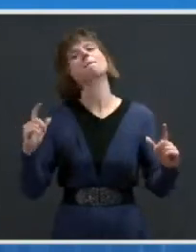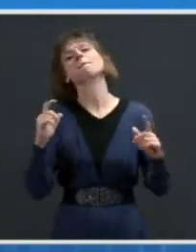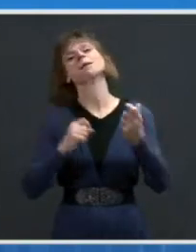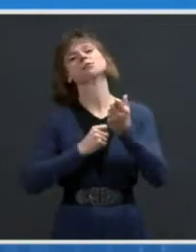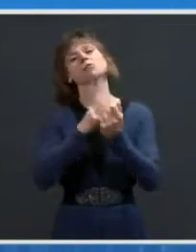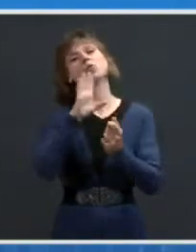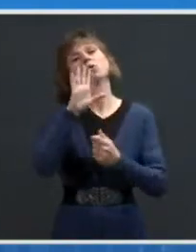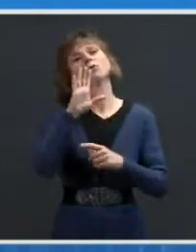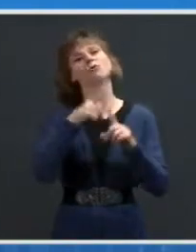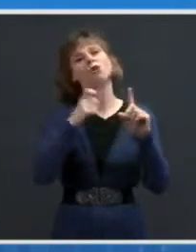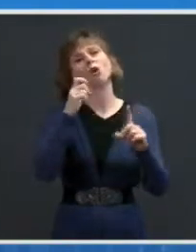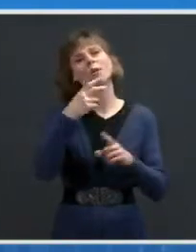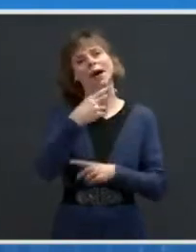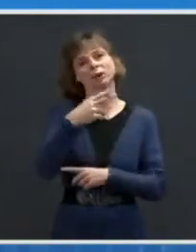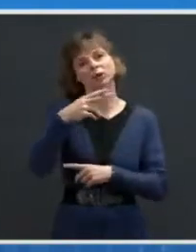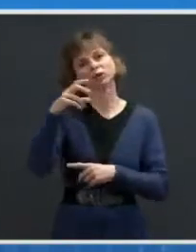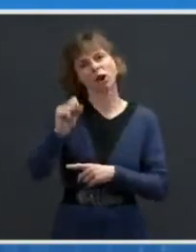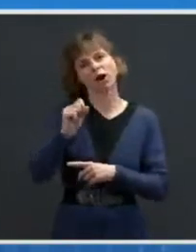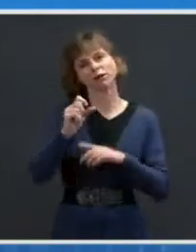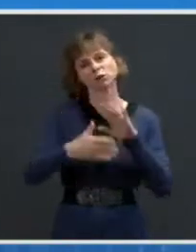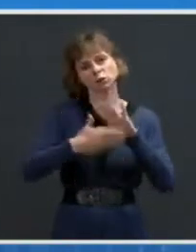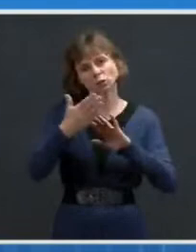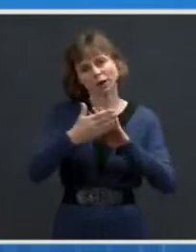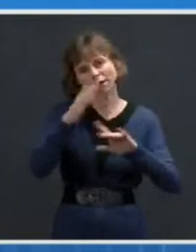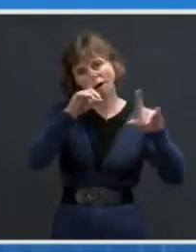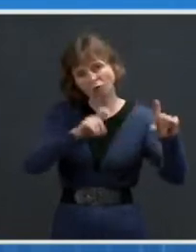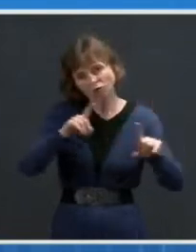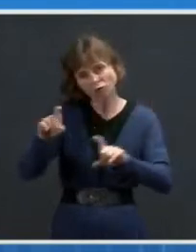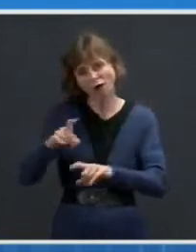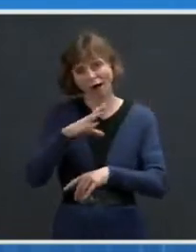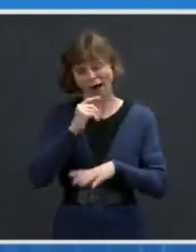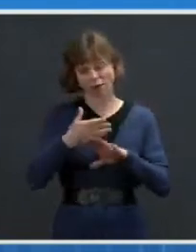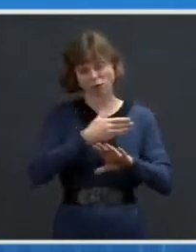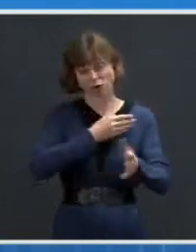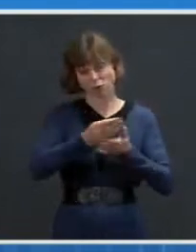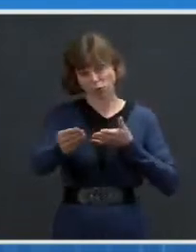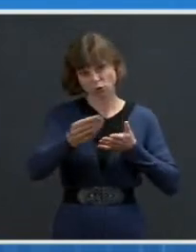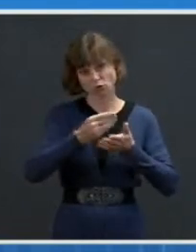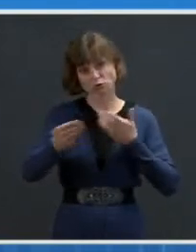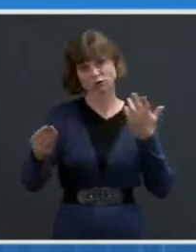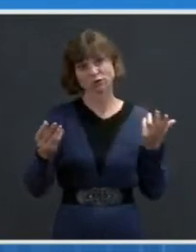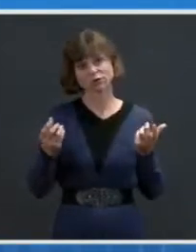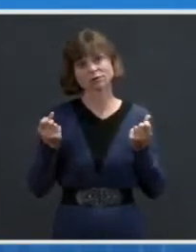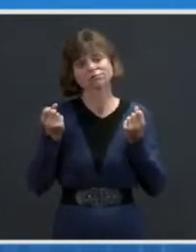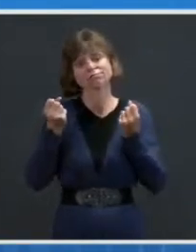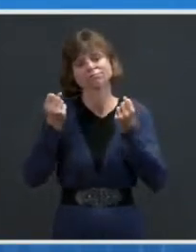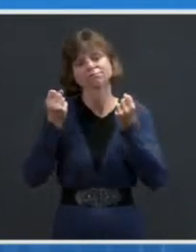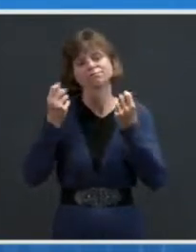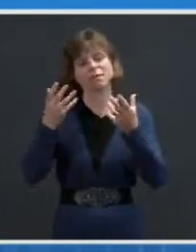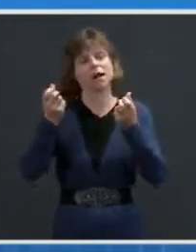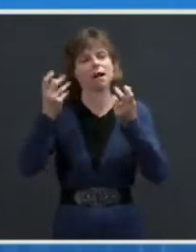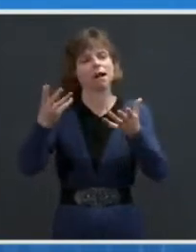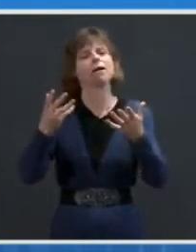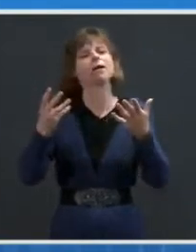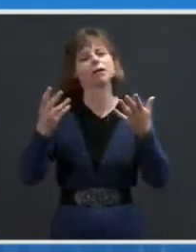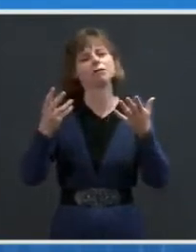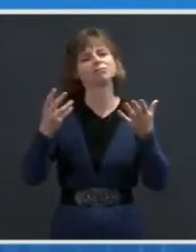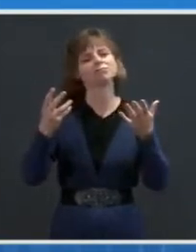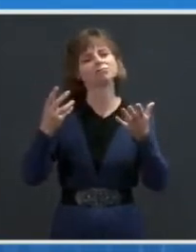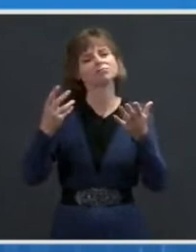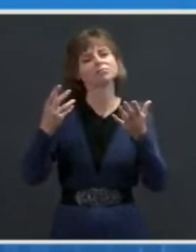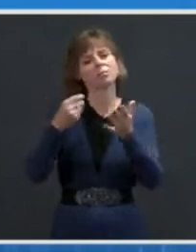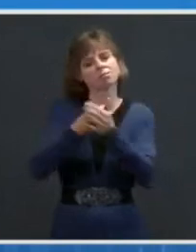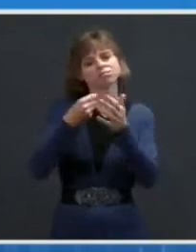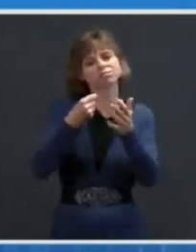ESTABLISHED BY NIAED. THEY